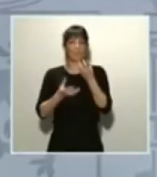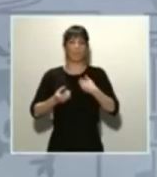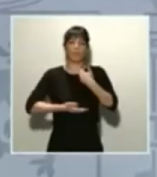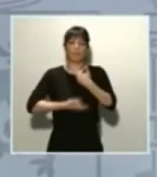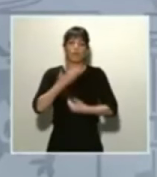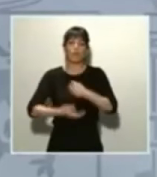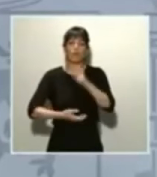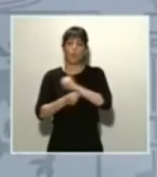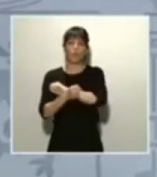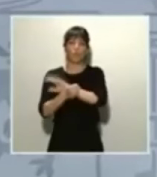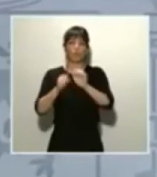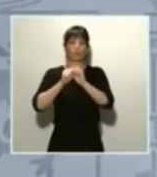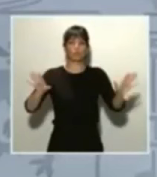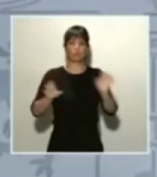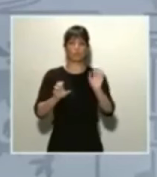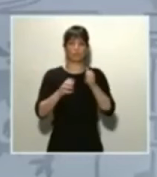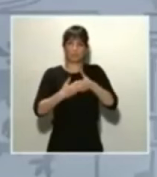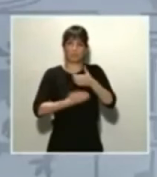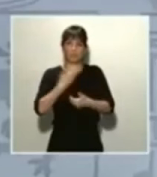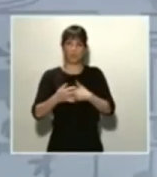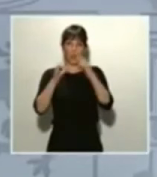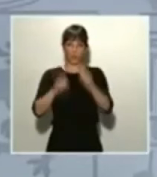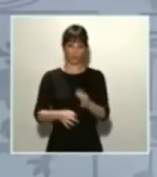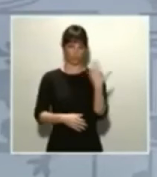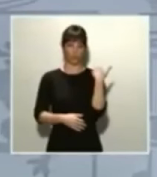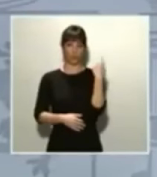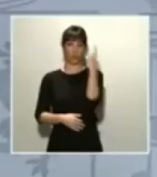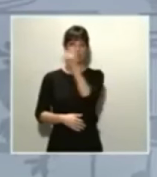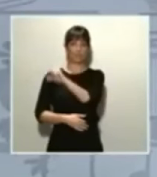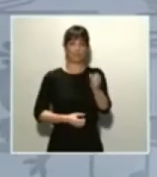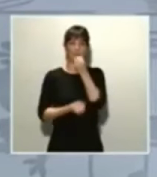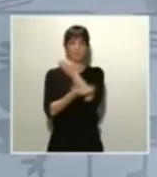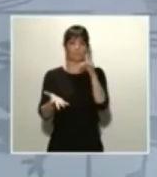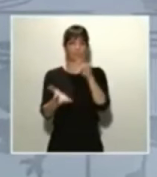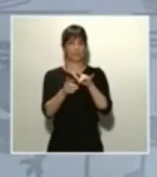in combating coronavirus pandemic one week after announcing the state of alarm.